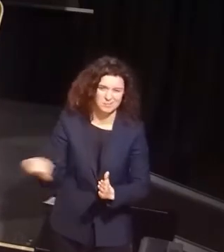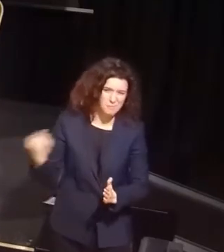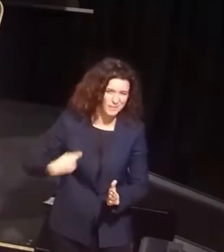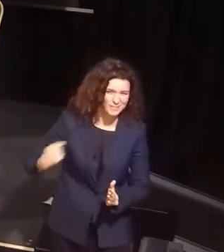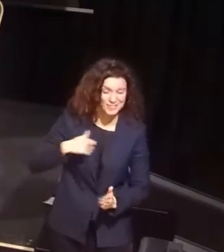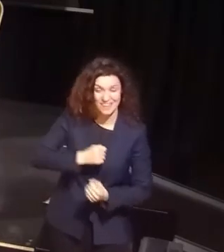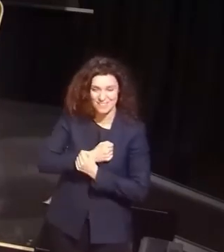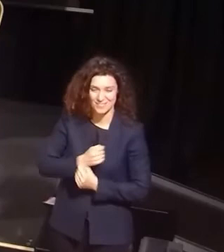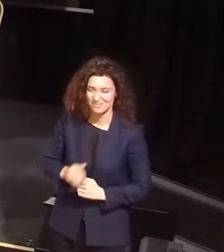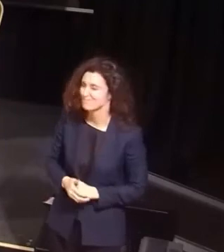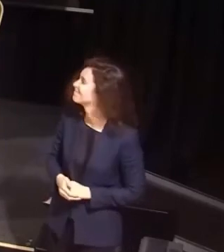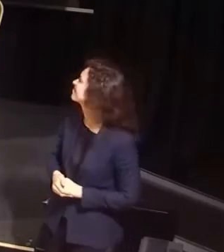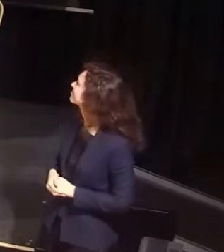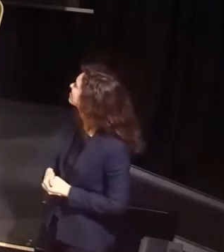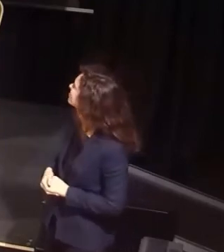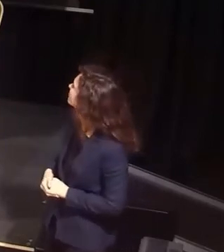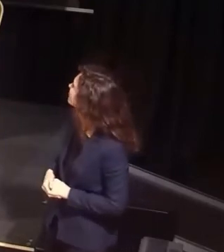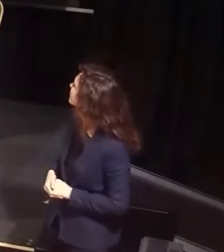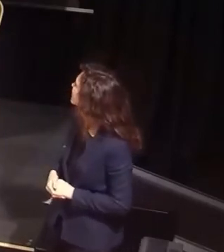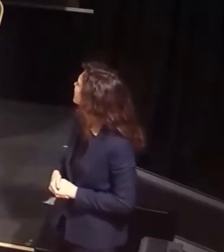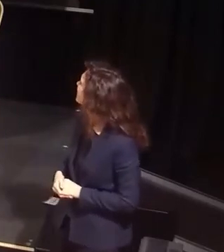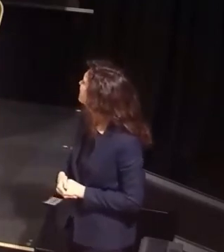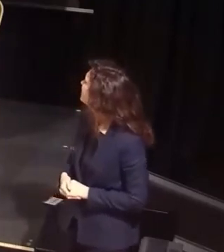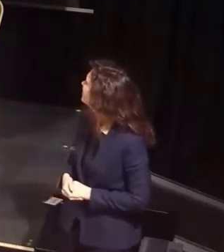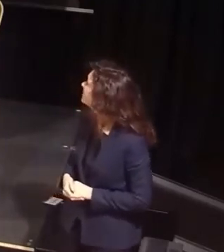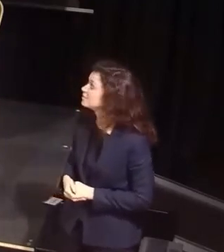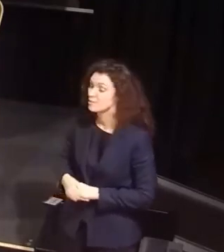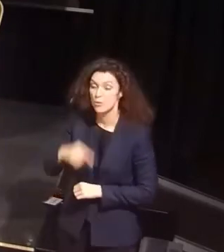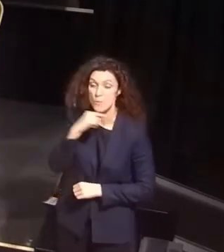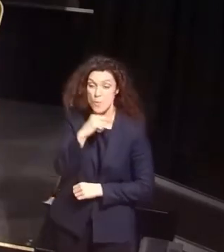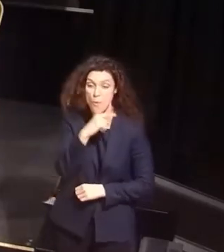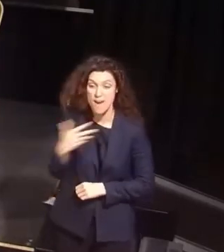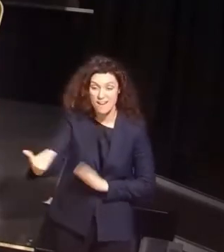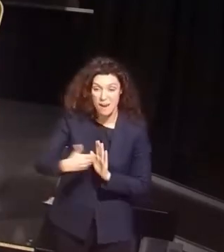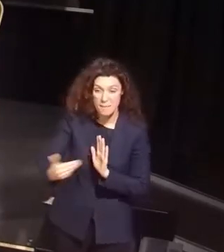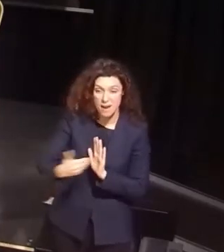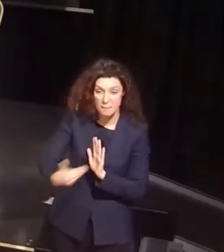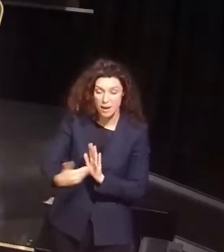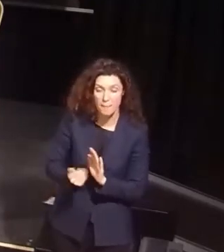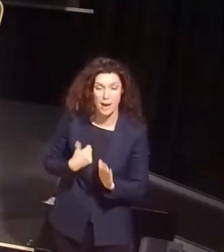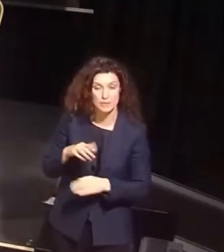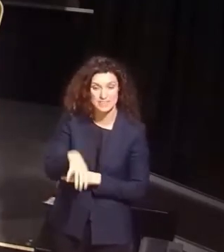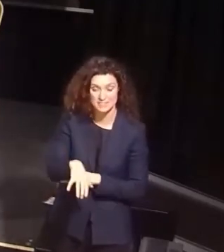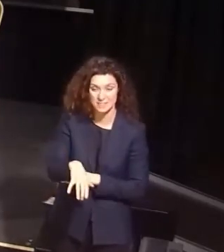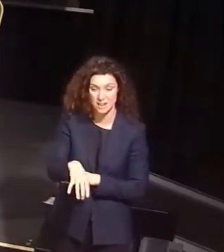So he comes into our centre, he's been coming since it opened, he is now 12 years old,